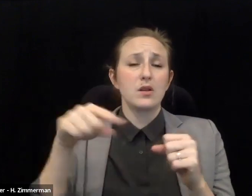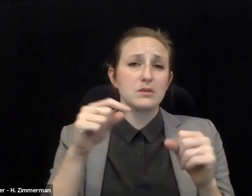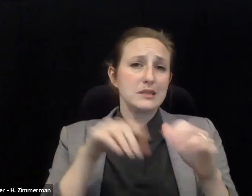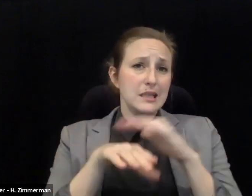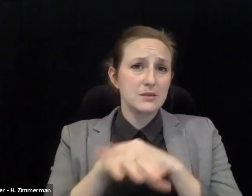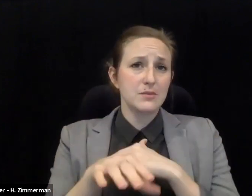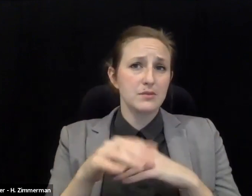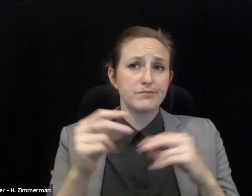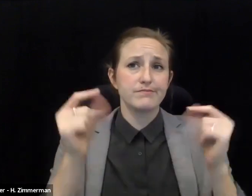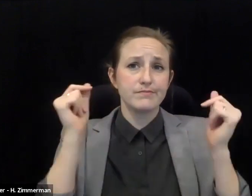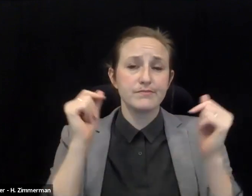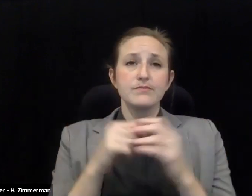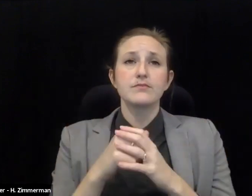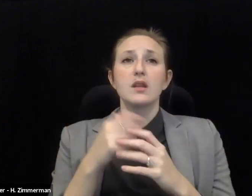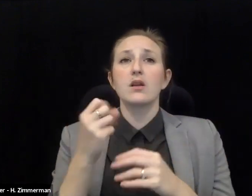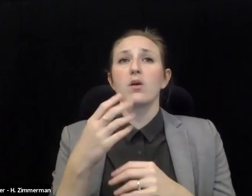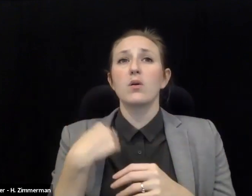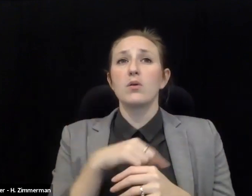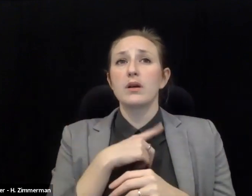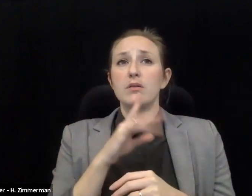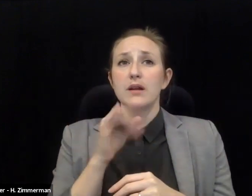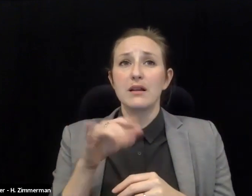And so we really found that asynchronous